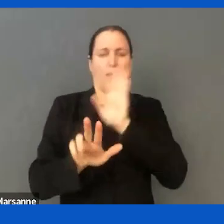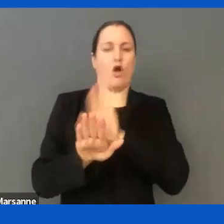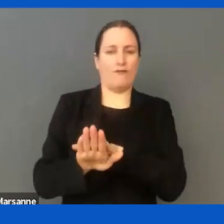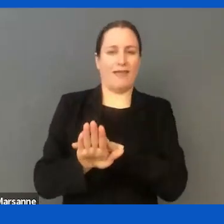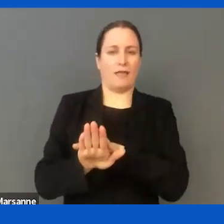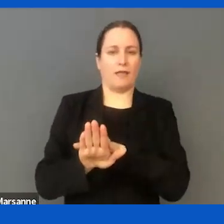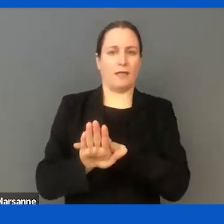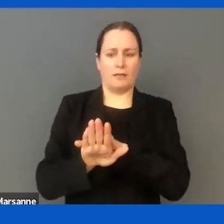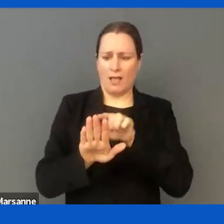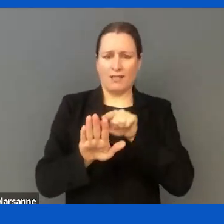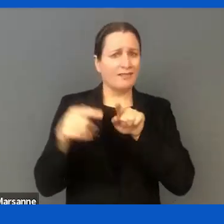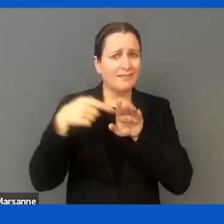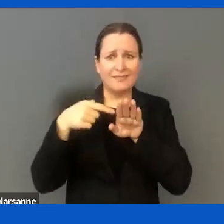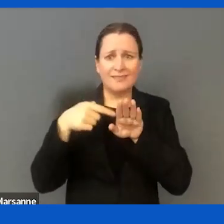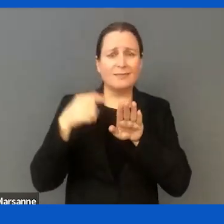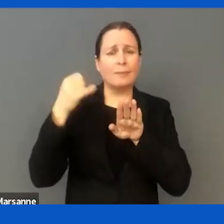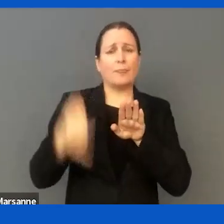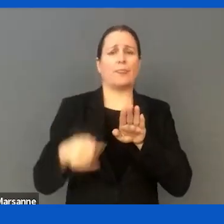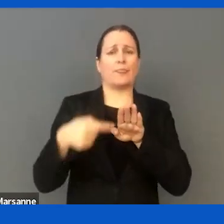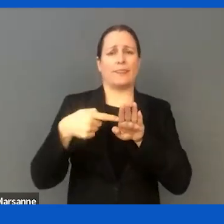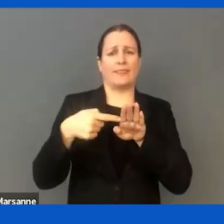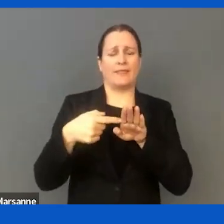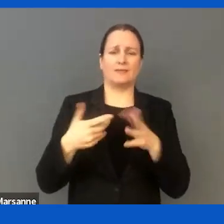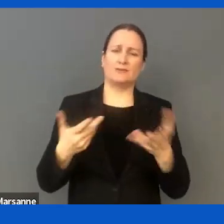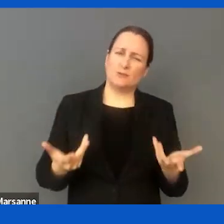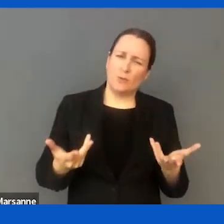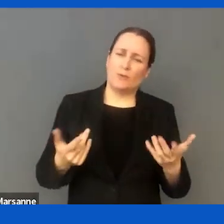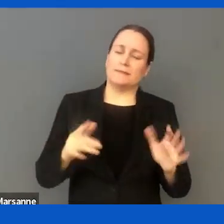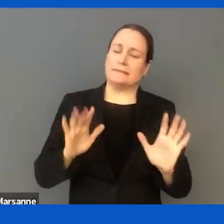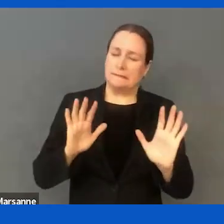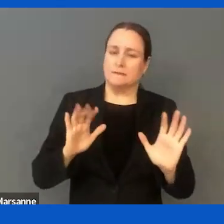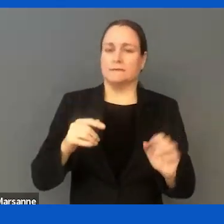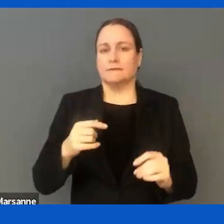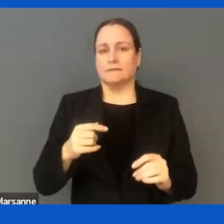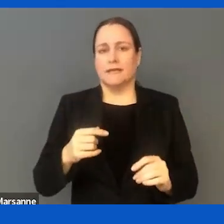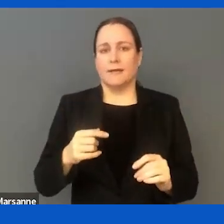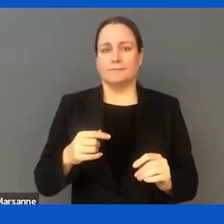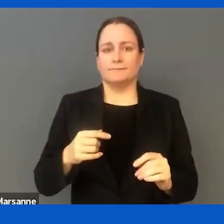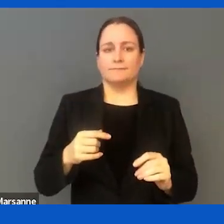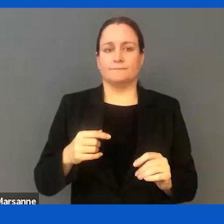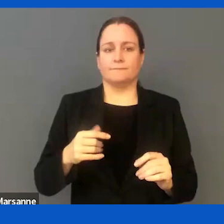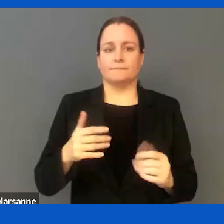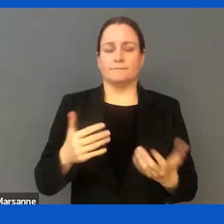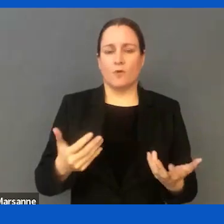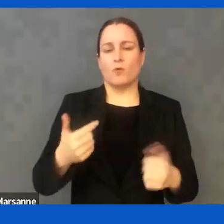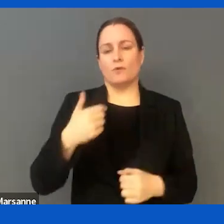but at least they're trying to do something. You know, from my perspective, you know,